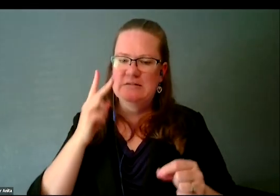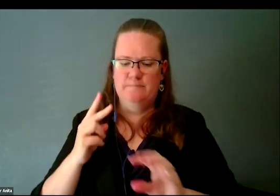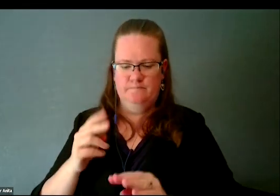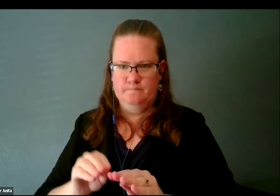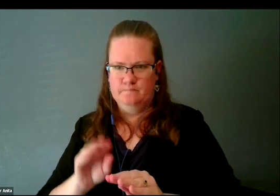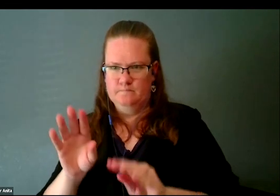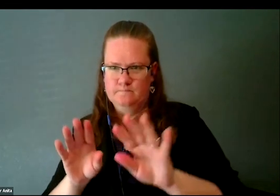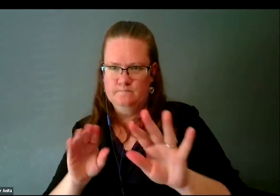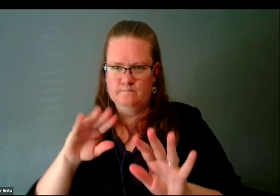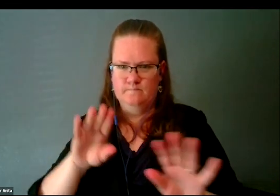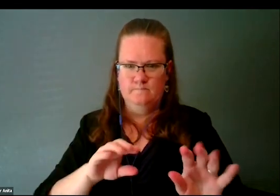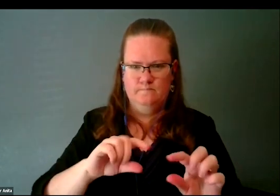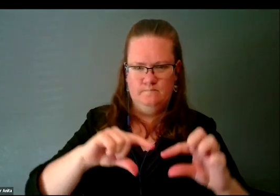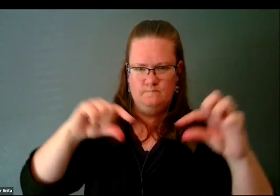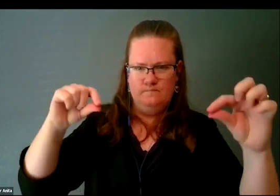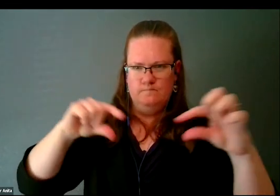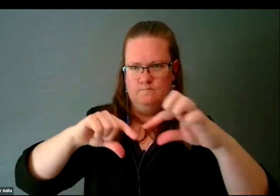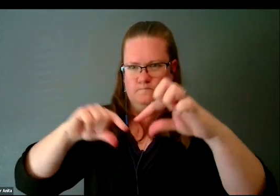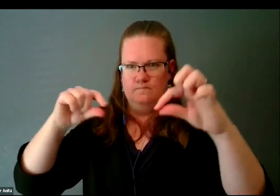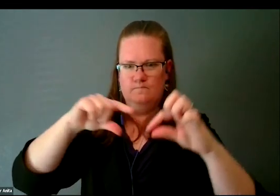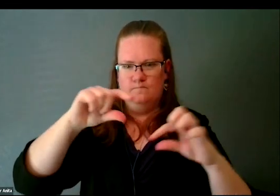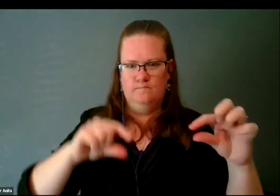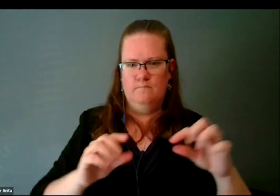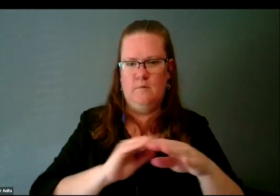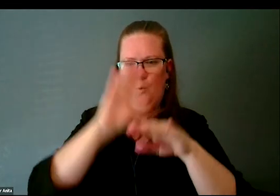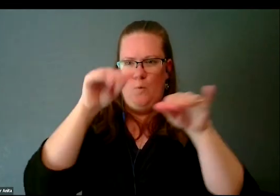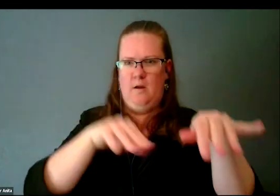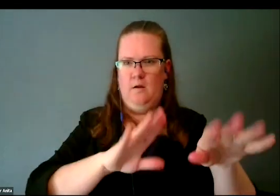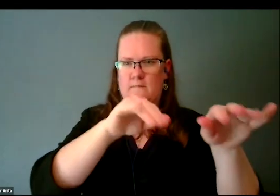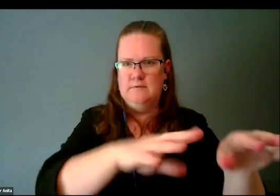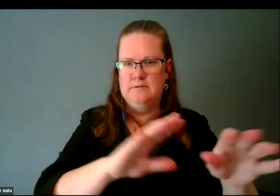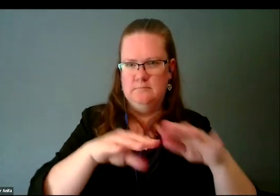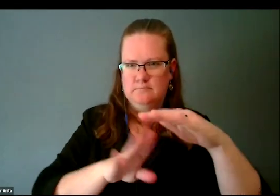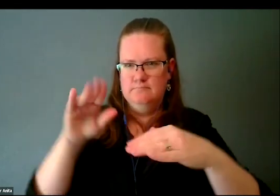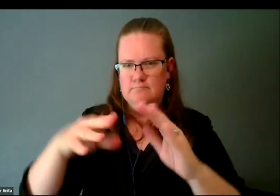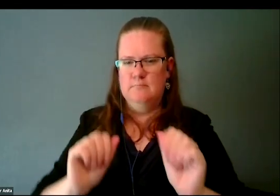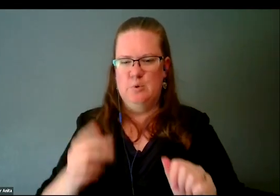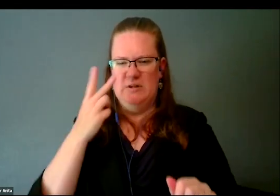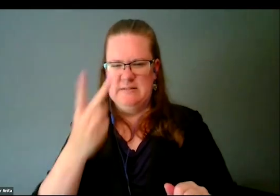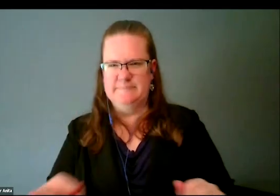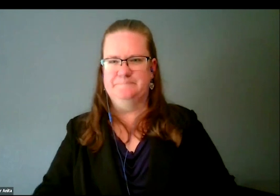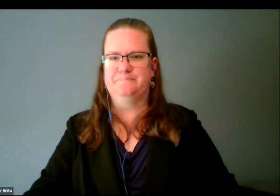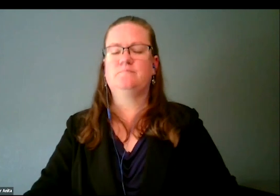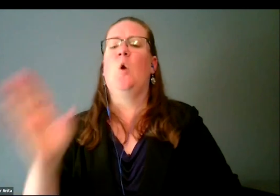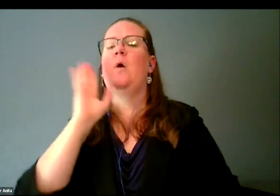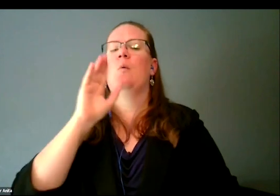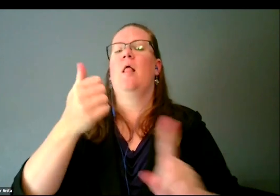You can see the plant raised above the waves in the background. We'll take a closer look at these pieces here.